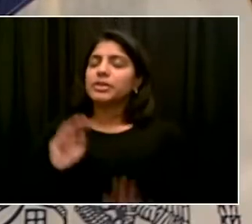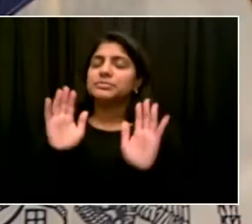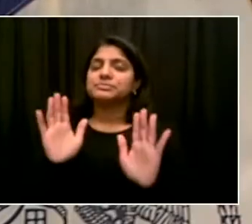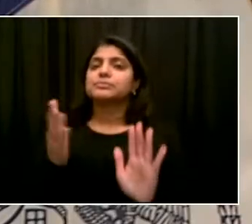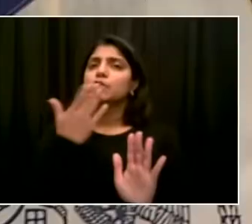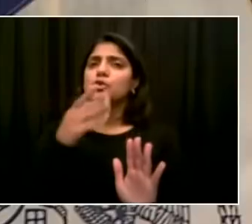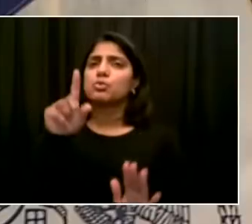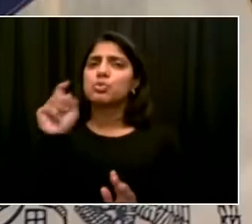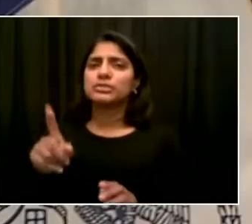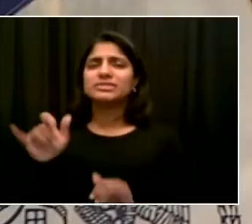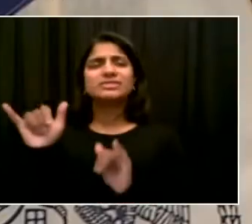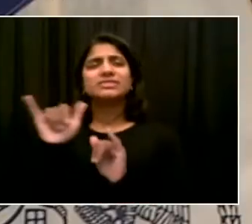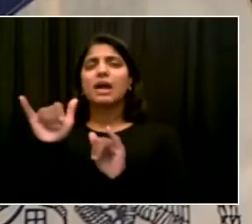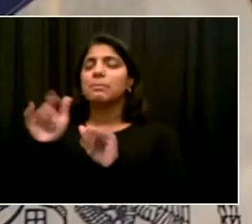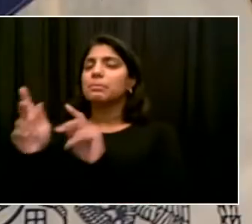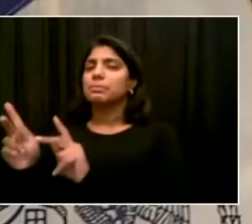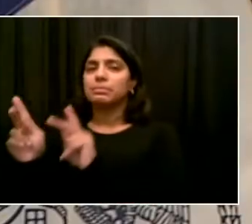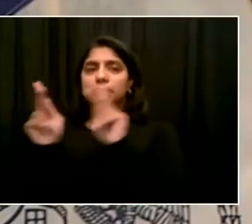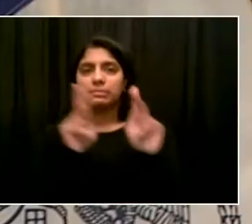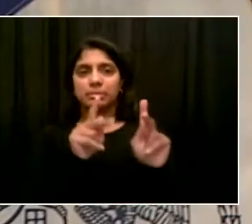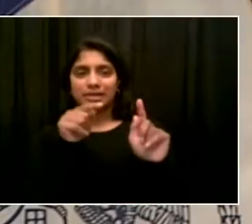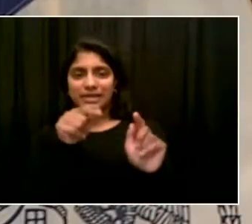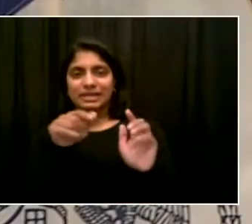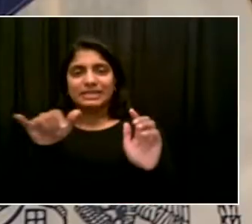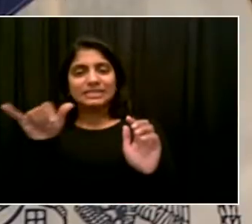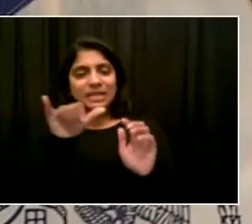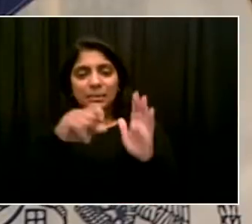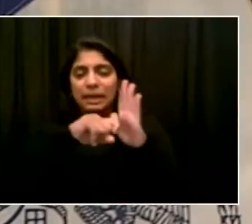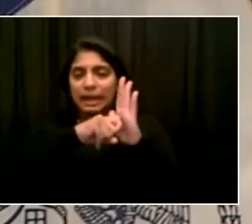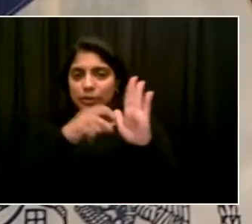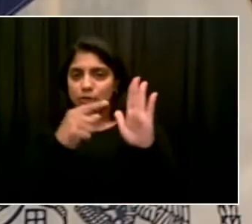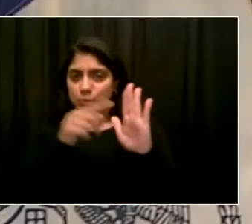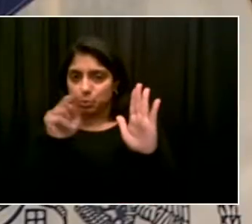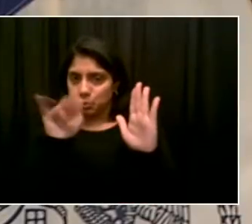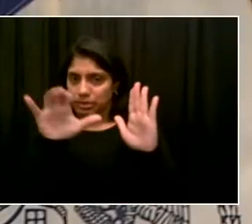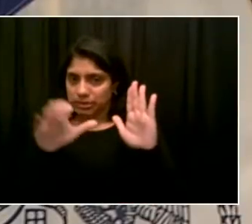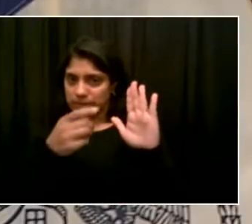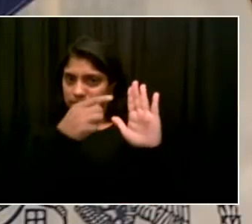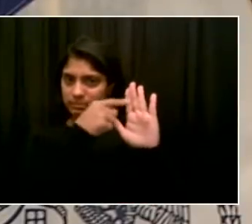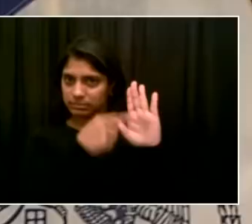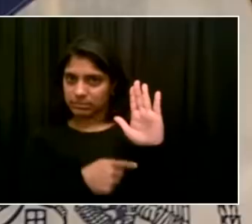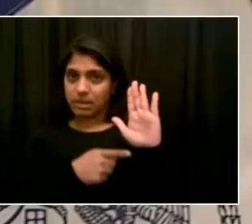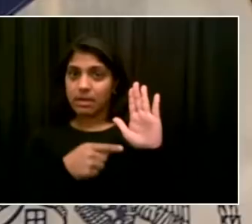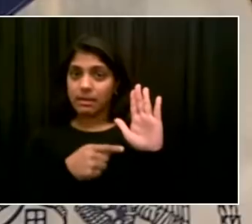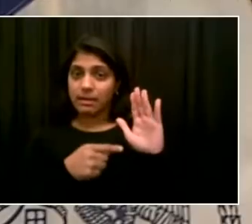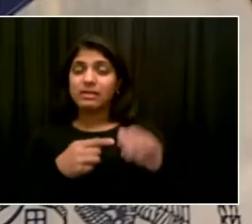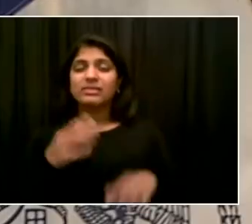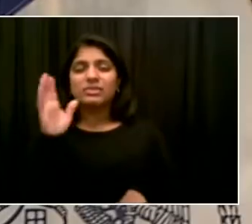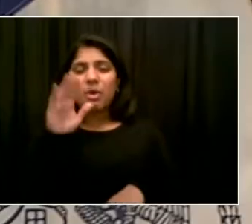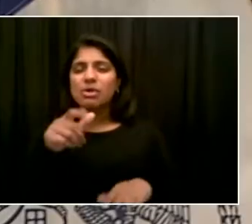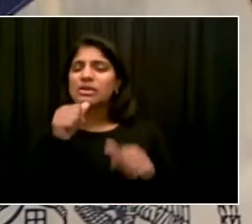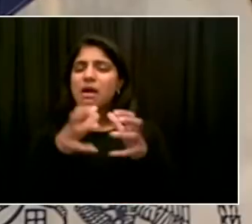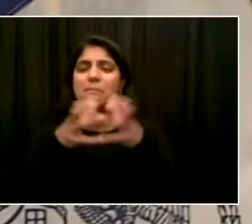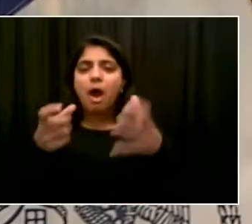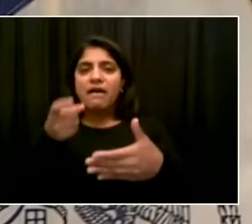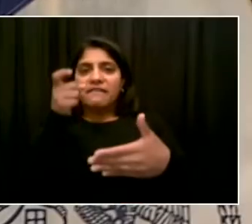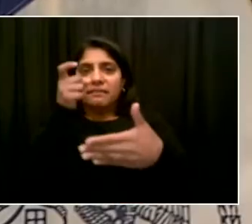SHOULD BE? FAIR QUESTIONS, STEVEA, NTD HE PENALTIES WE'VE HAD EXPERIENCE WITH KEY 2 NYC NOT HAVING TO